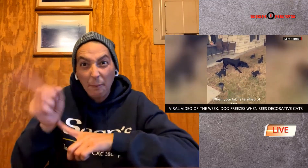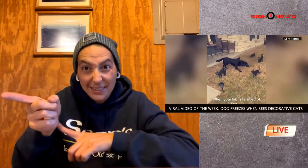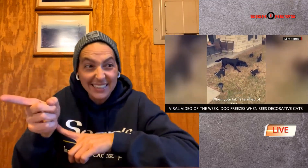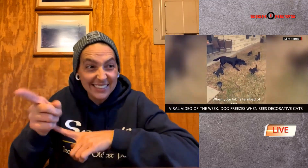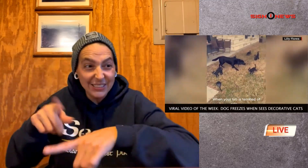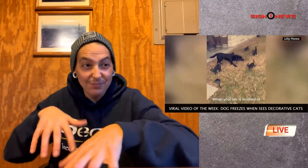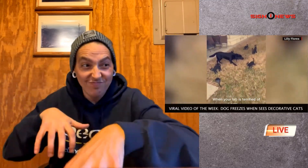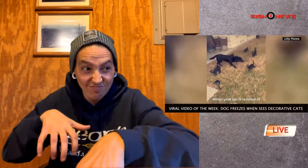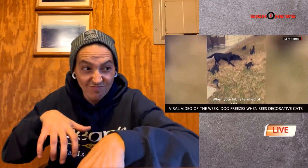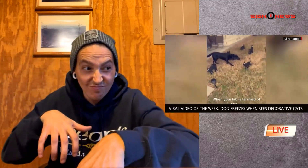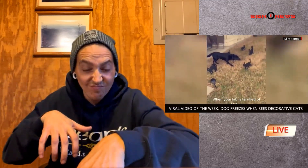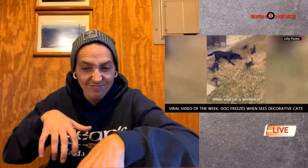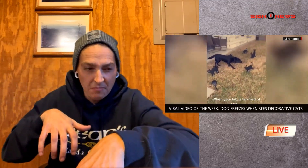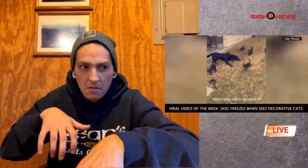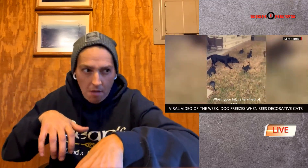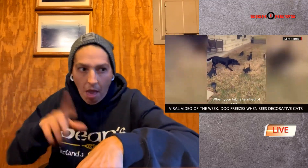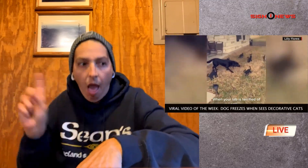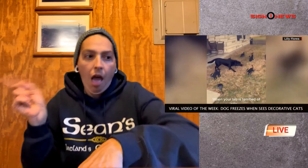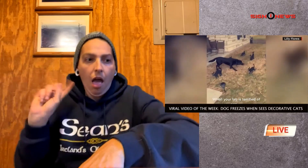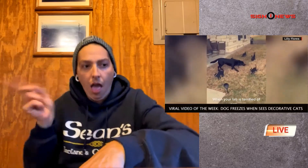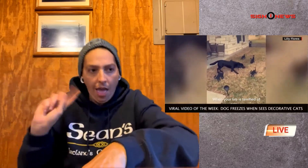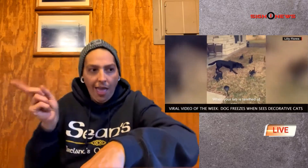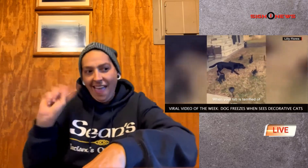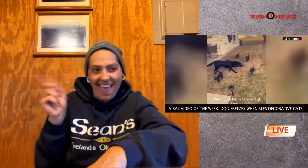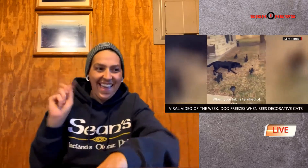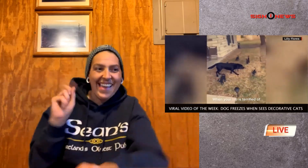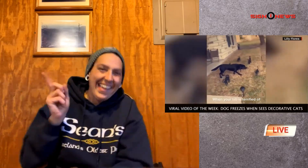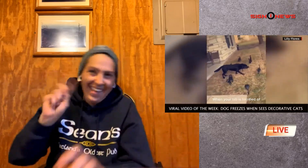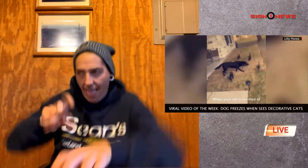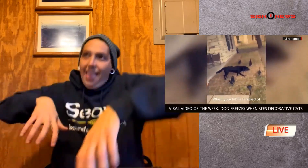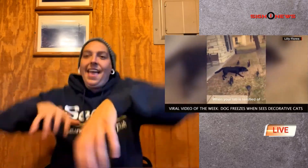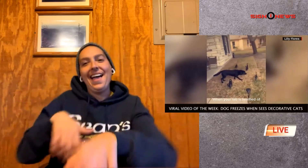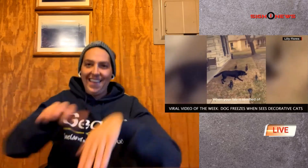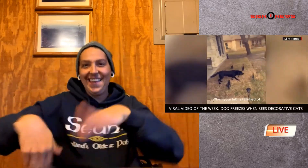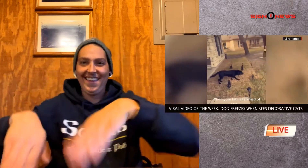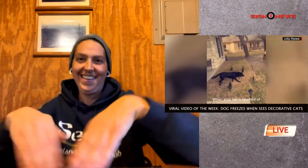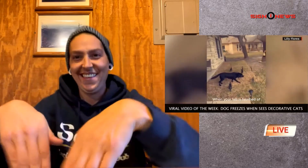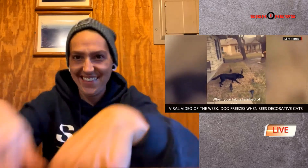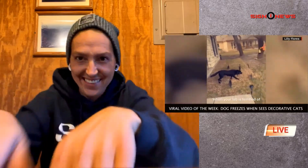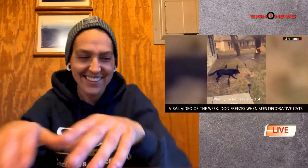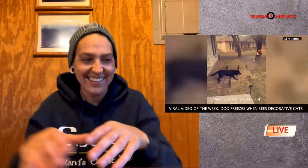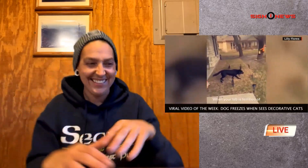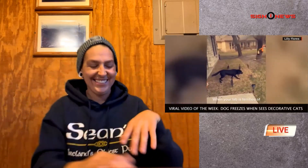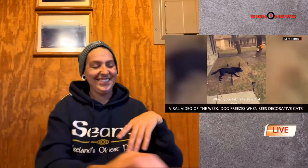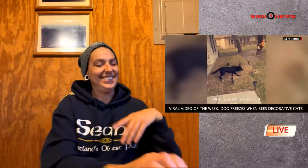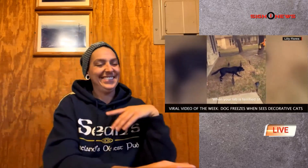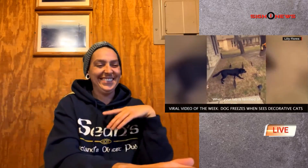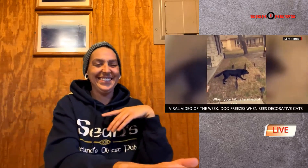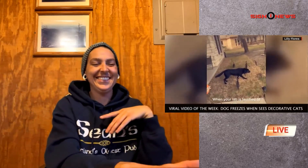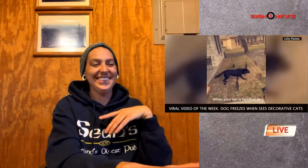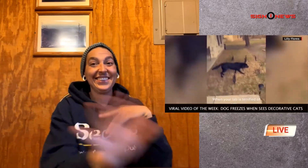a minute Mavericks tail started to wag and he broke out of his trance the family was